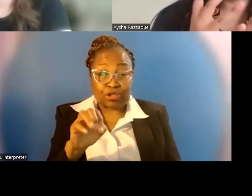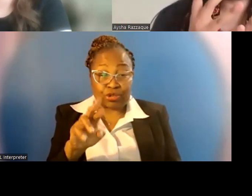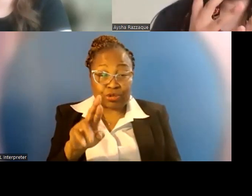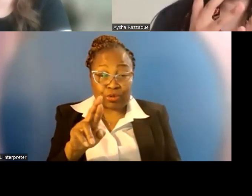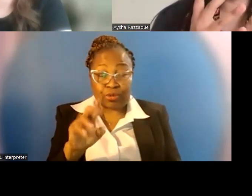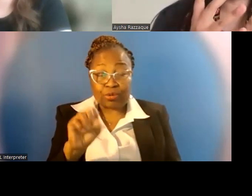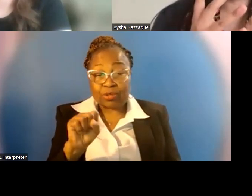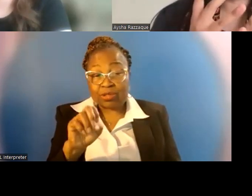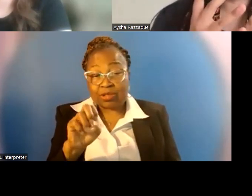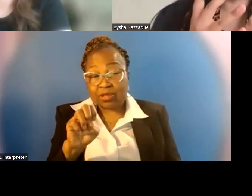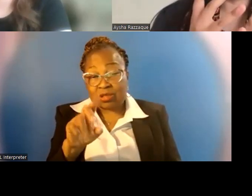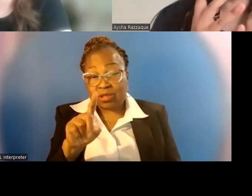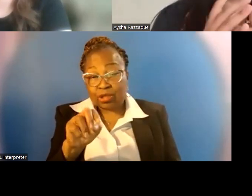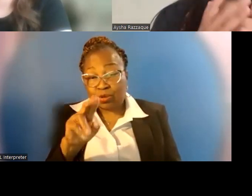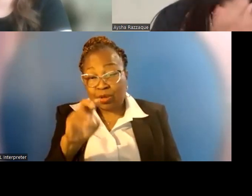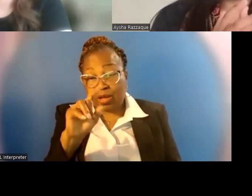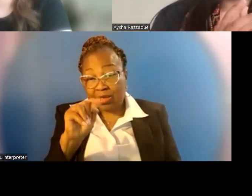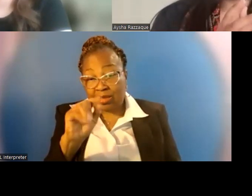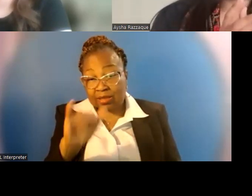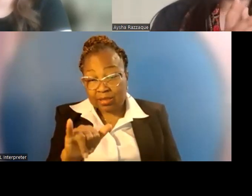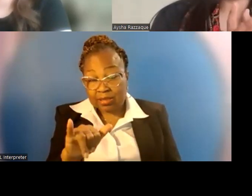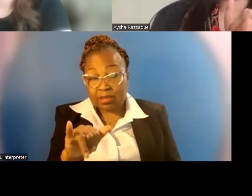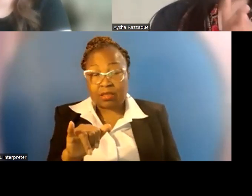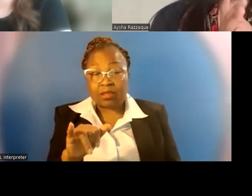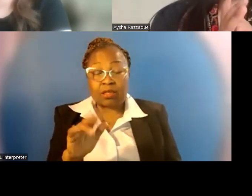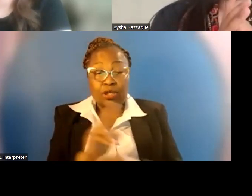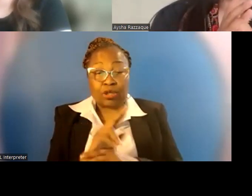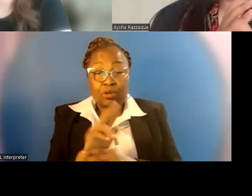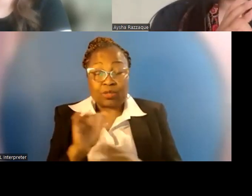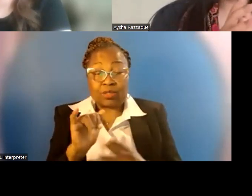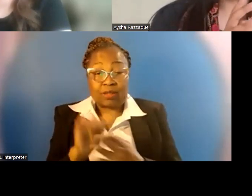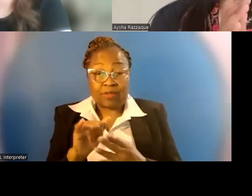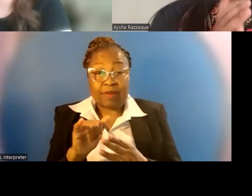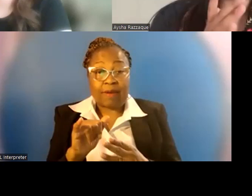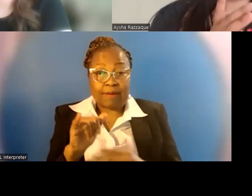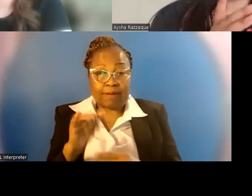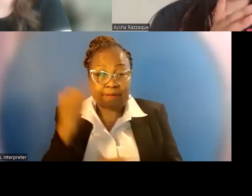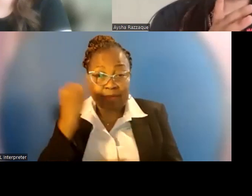And using that principle as a foundation